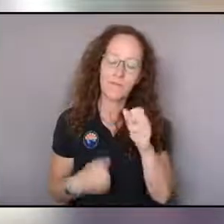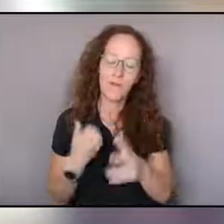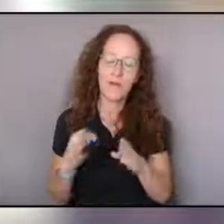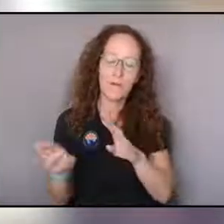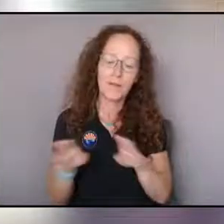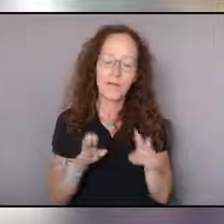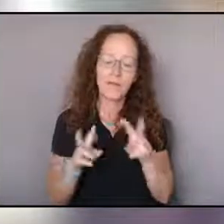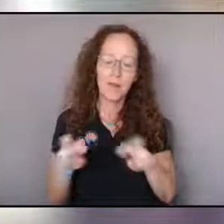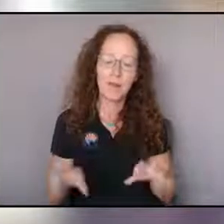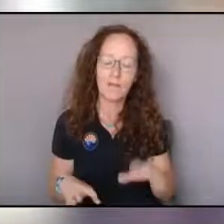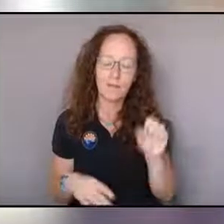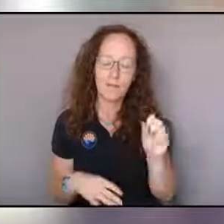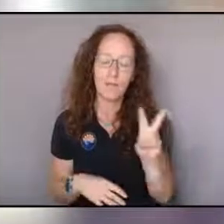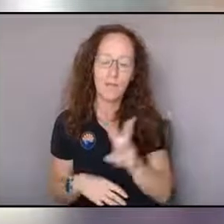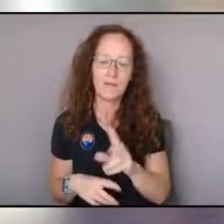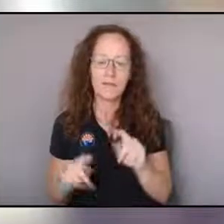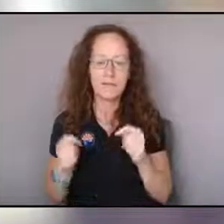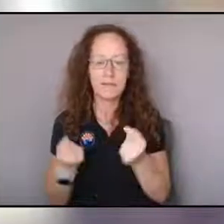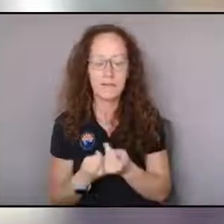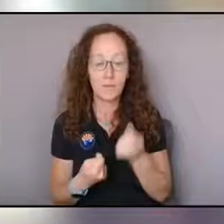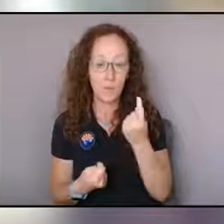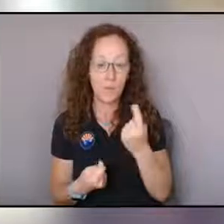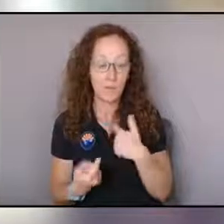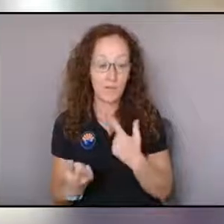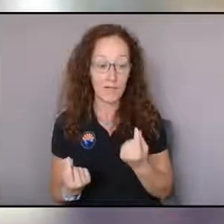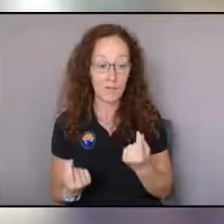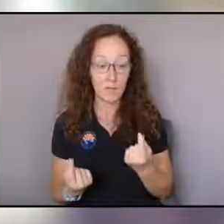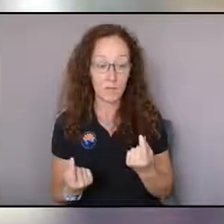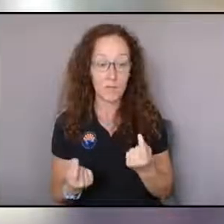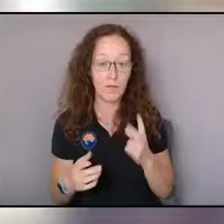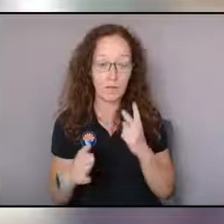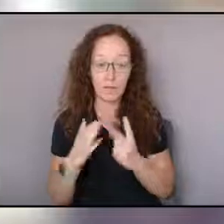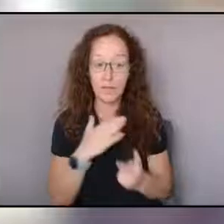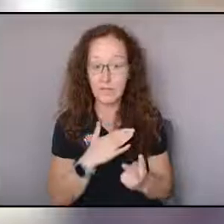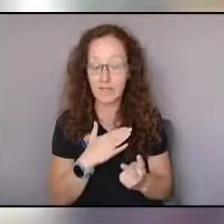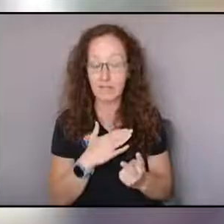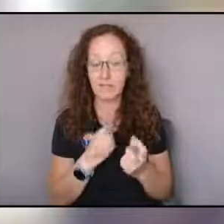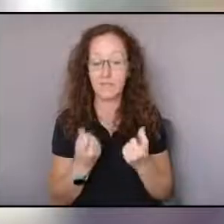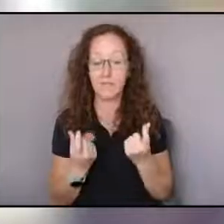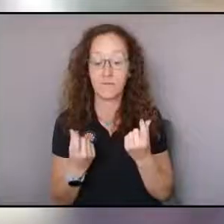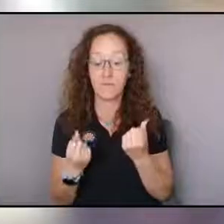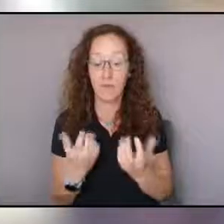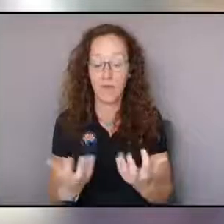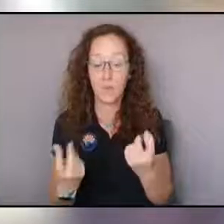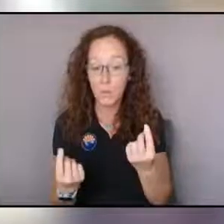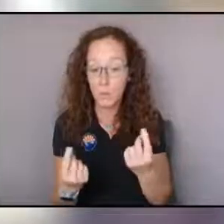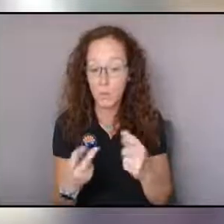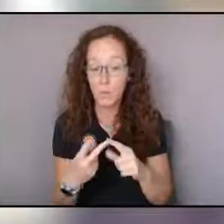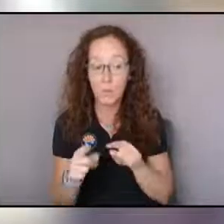BEHAVIOR. I'M STEWART TURNER, FIRE BEHAVIOR ANALYST FOR SOUTHWEST TEAM 1.